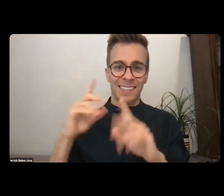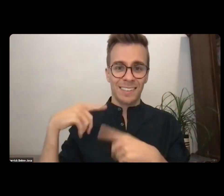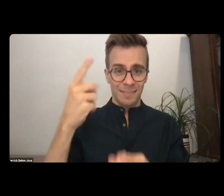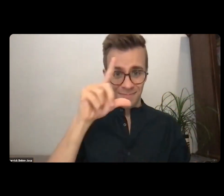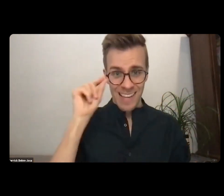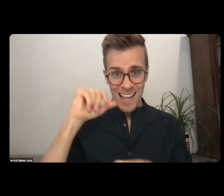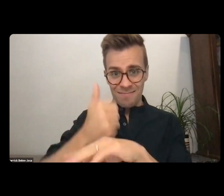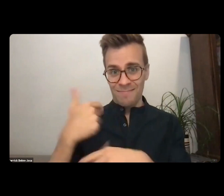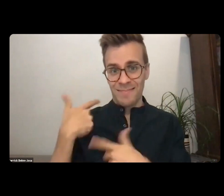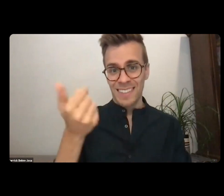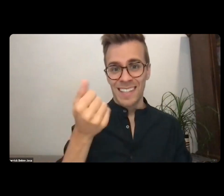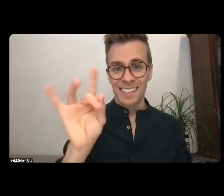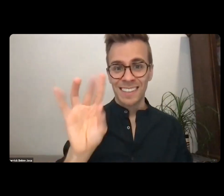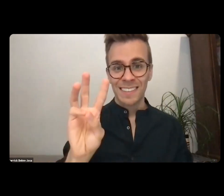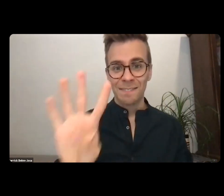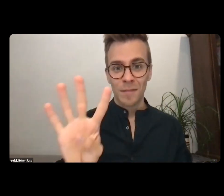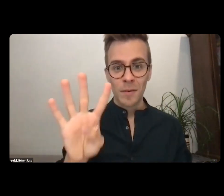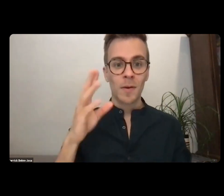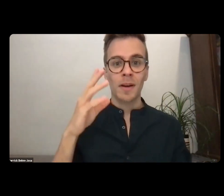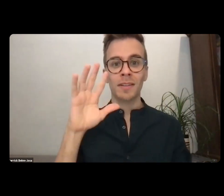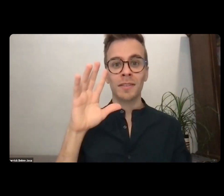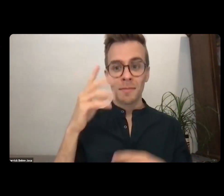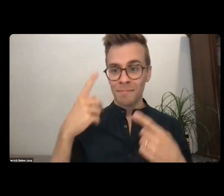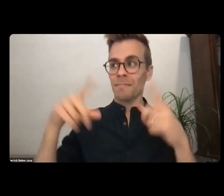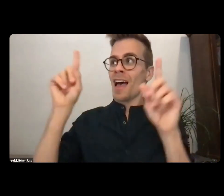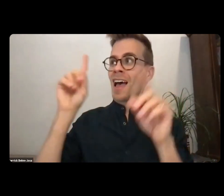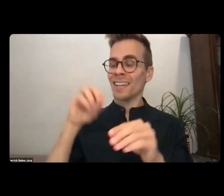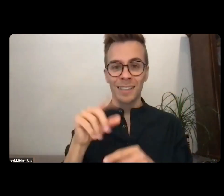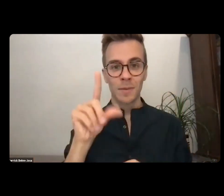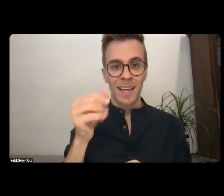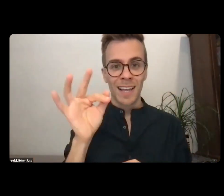They do have that. Gallaudet’s been here since 1864.